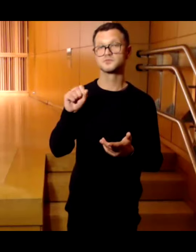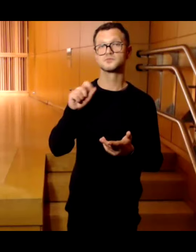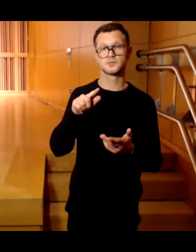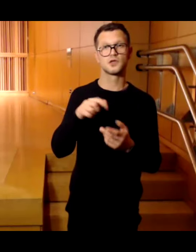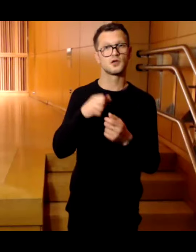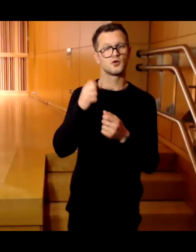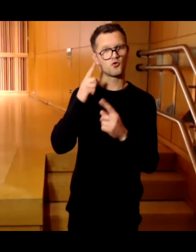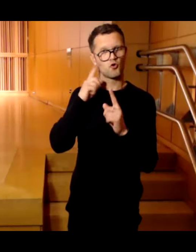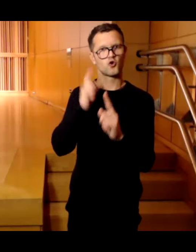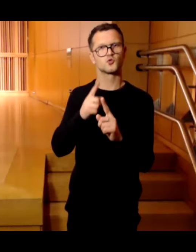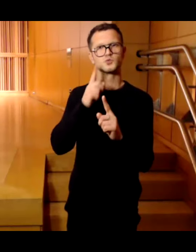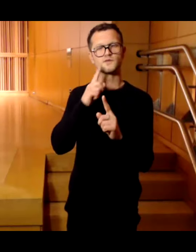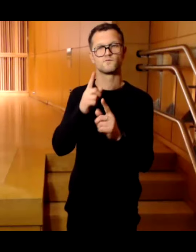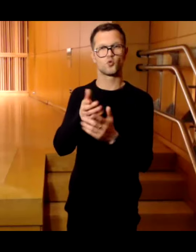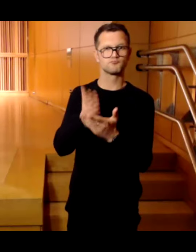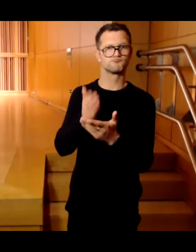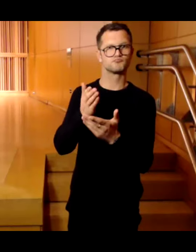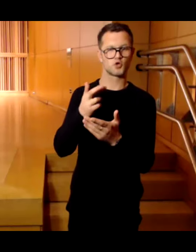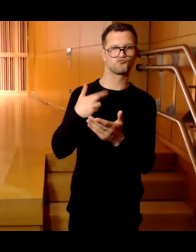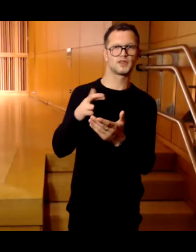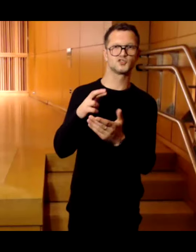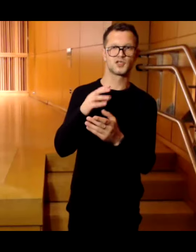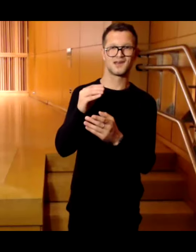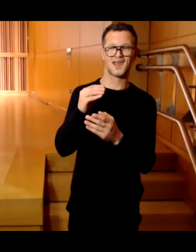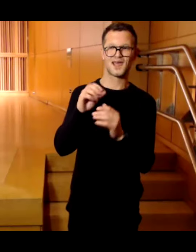for religious… for religion and the social, cultural, and political lives.